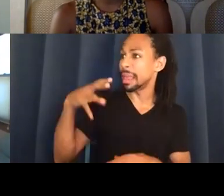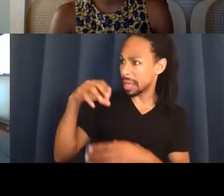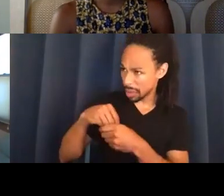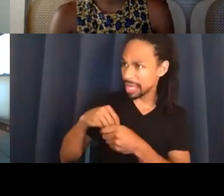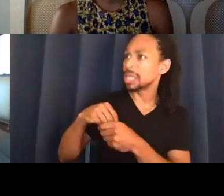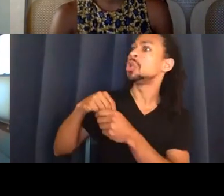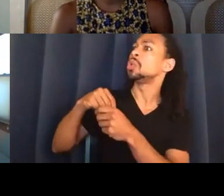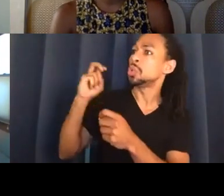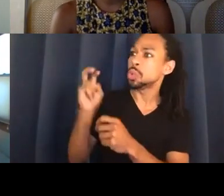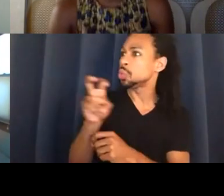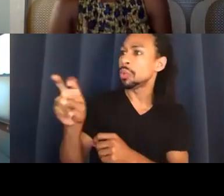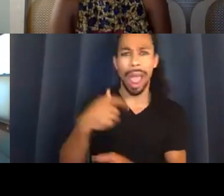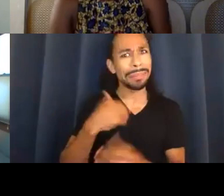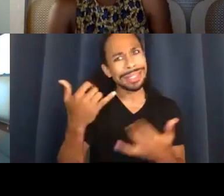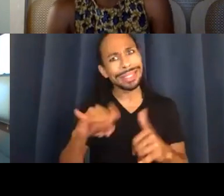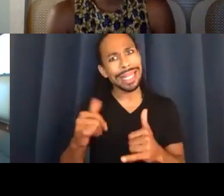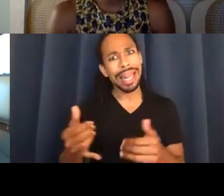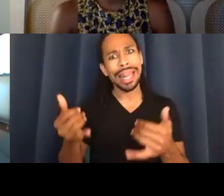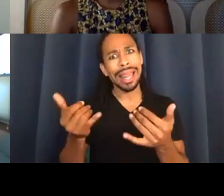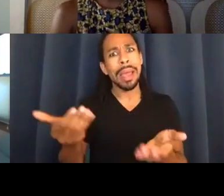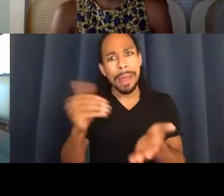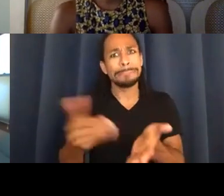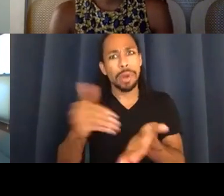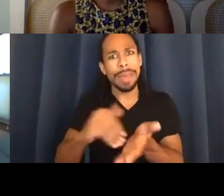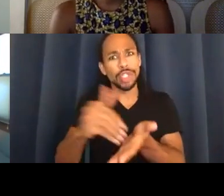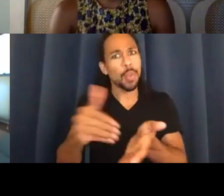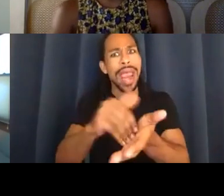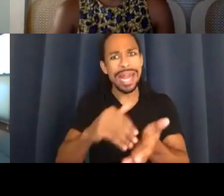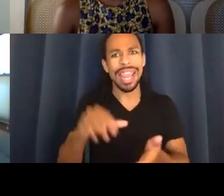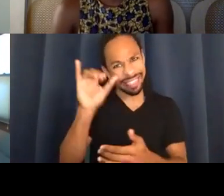these -- this will nonsense, right, but I'm